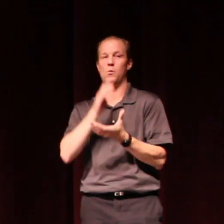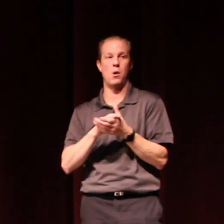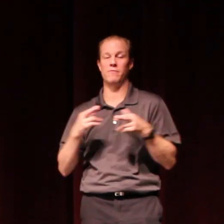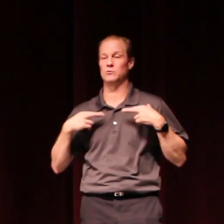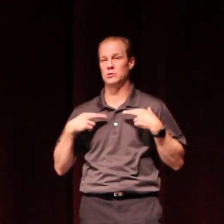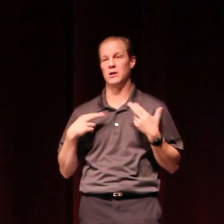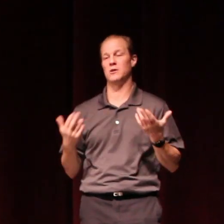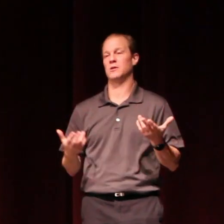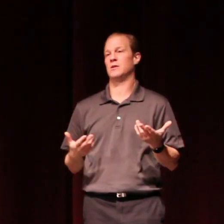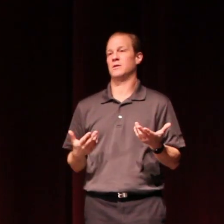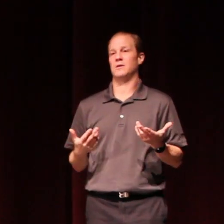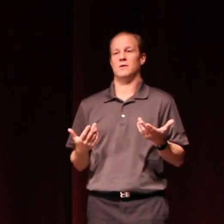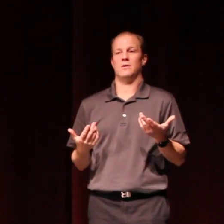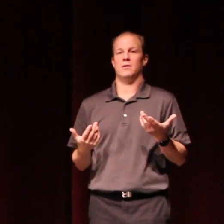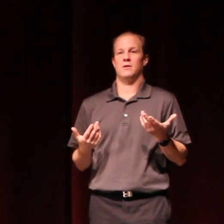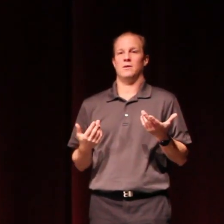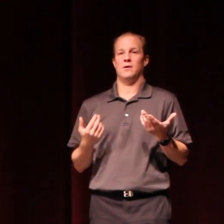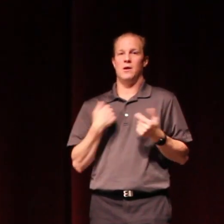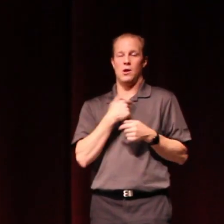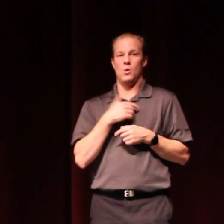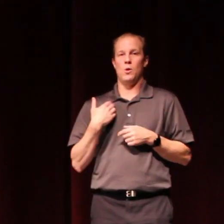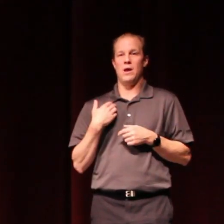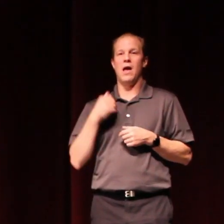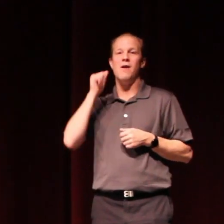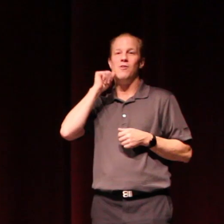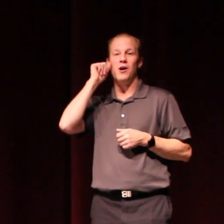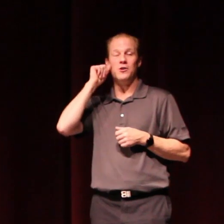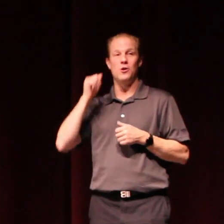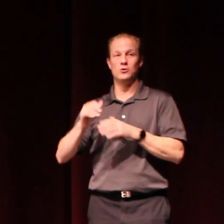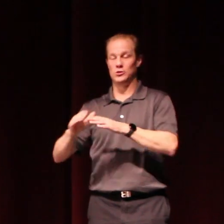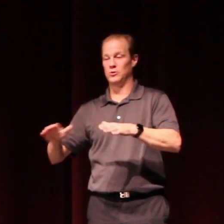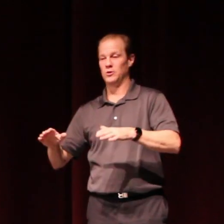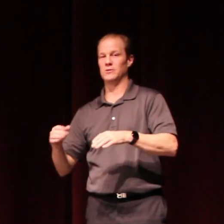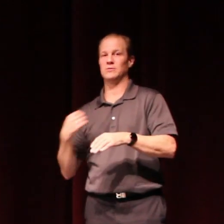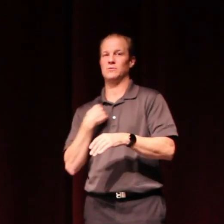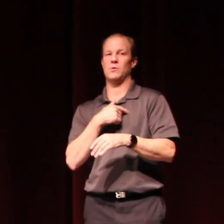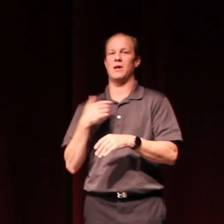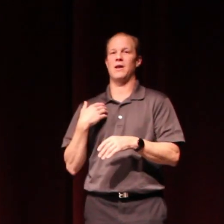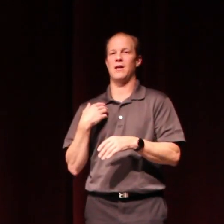my wife and I have adult children. We have two granddaughters out in Seattle.